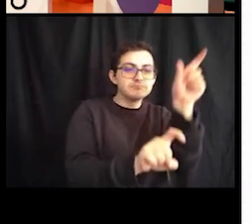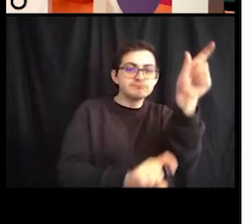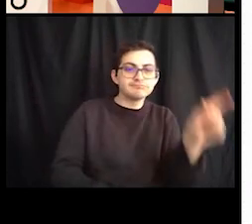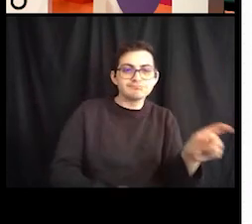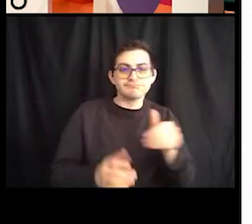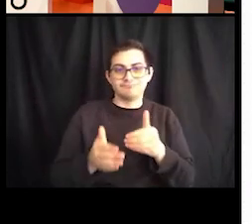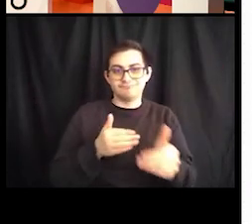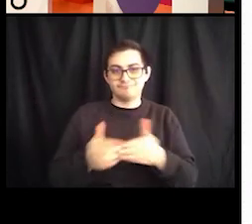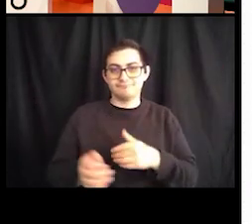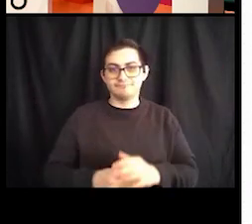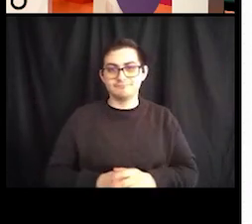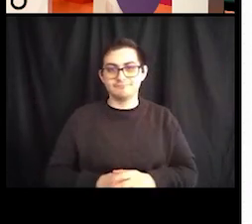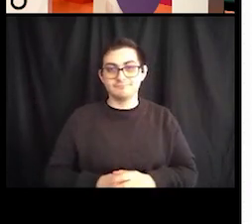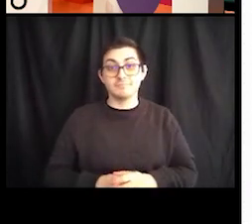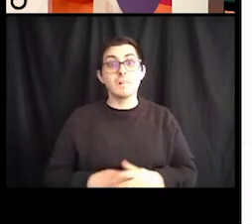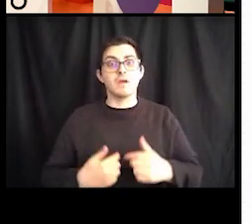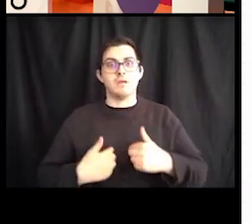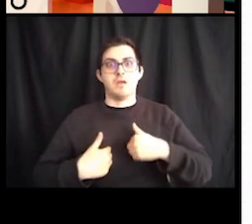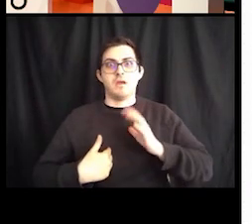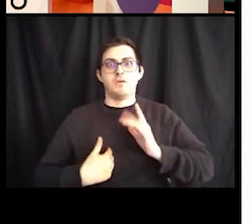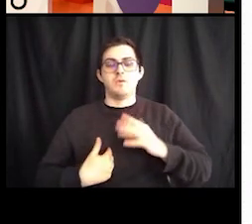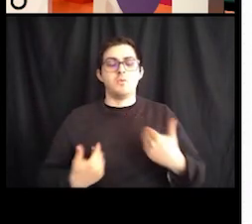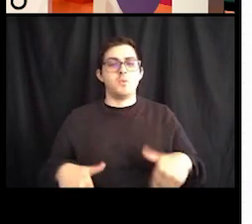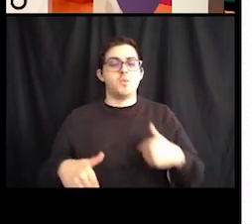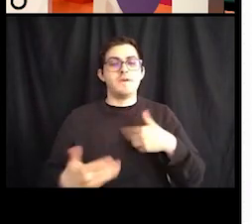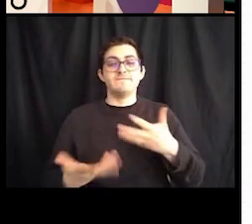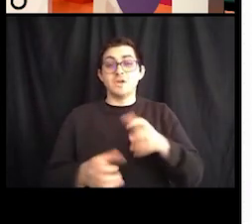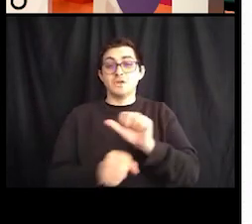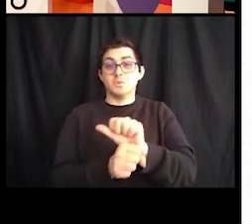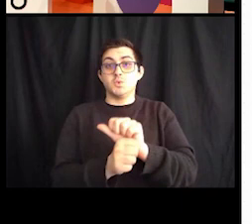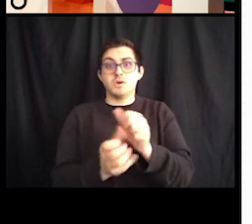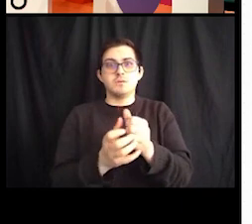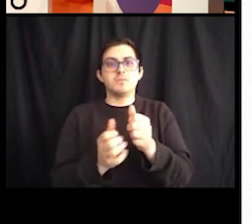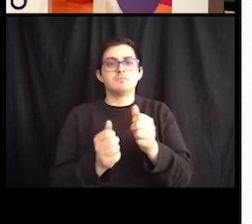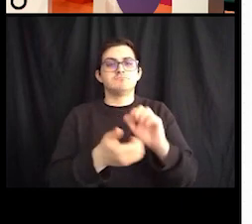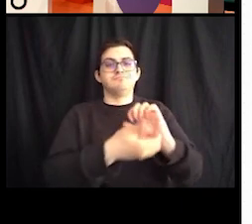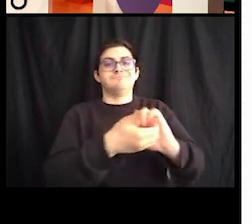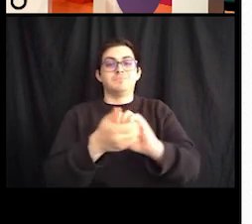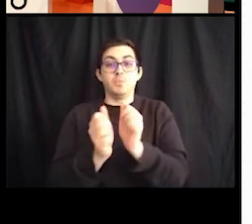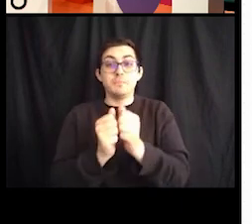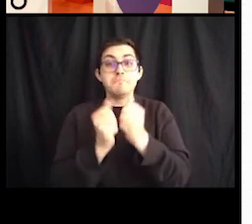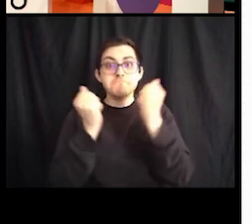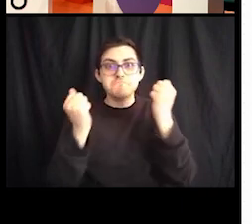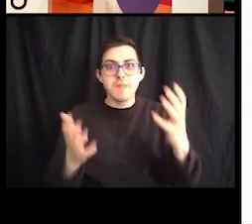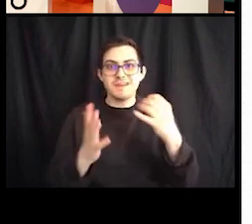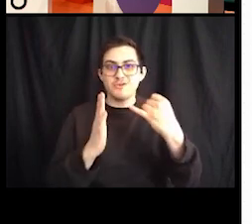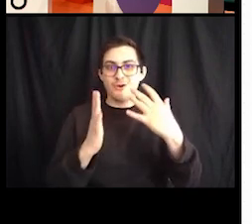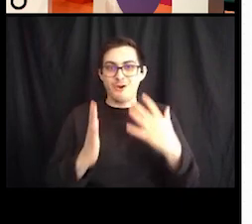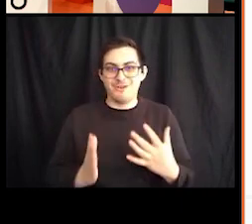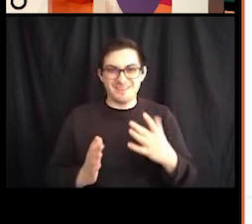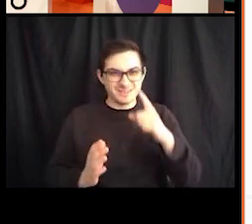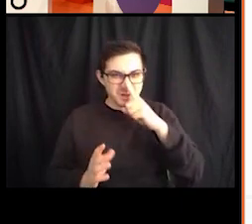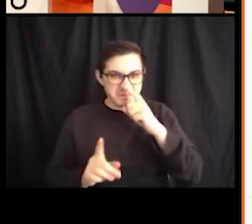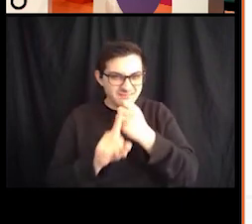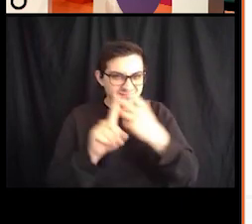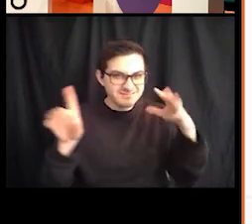on these tickers and I'm just gushing over them. Do you mind if I share a little bit. Of course go for it. All right, so if you could just observe me in the document,